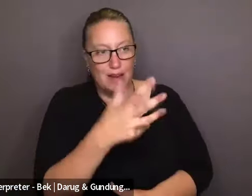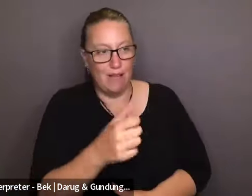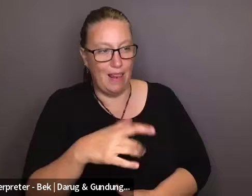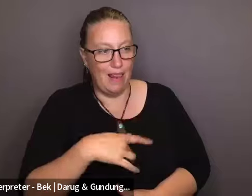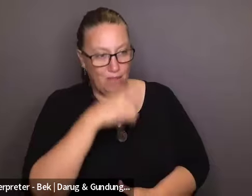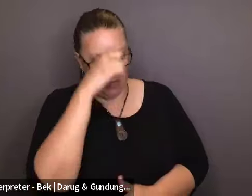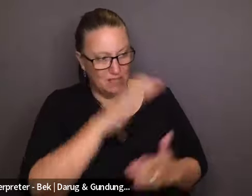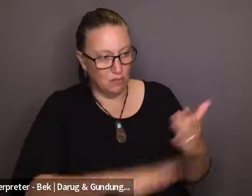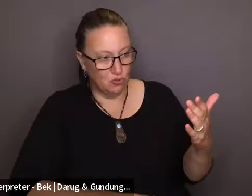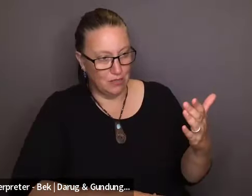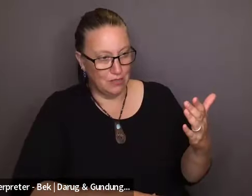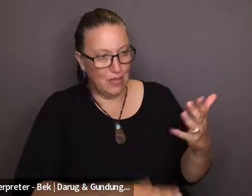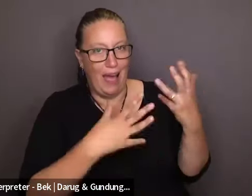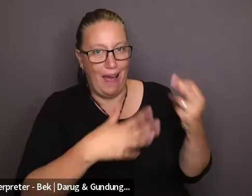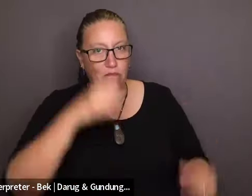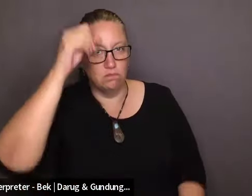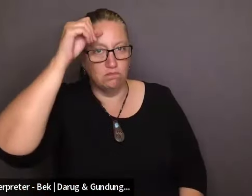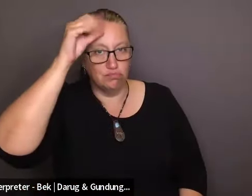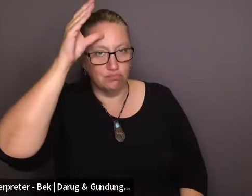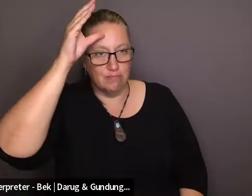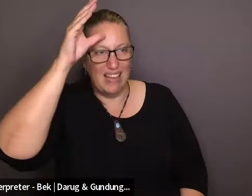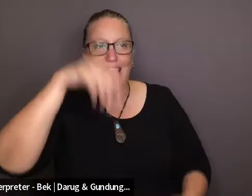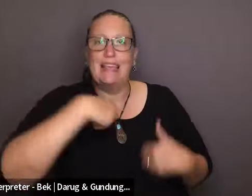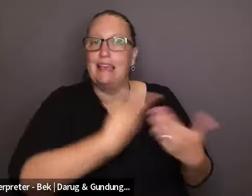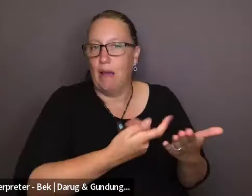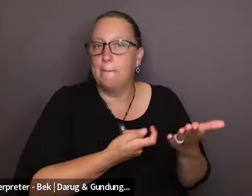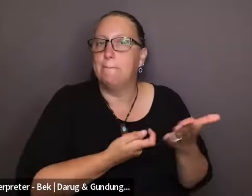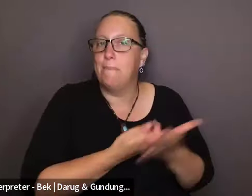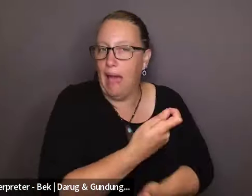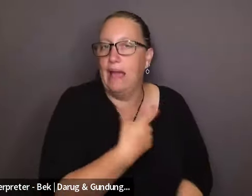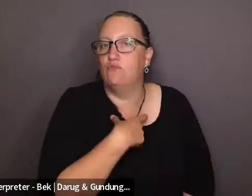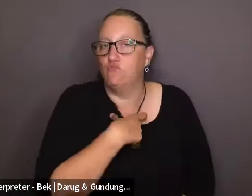look and adapt accordingly. Also, very importantly,